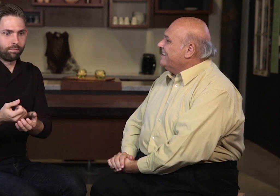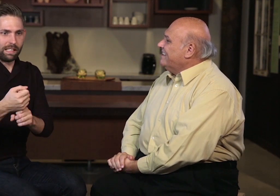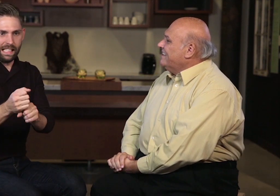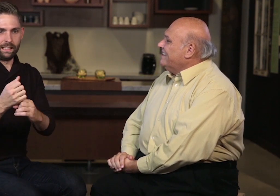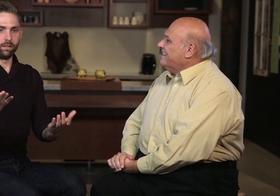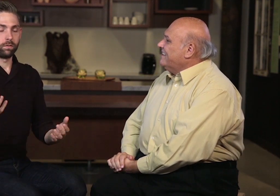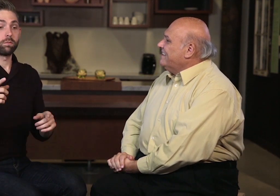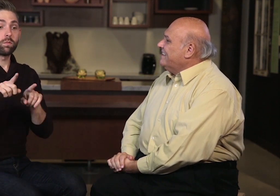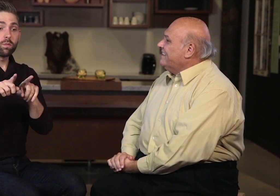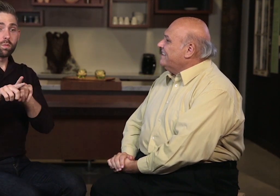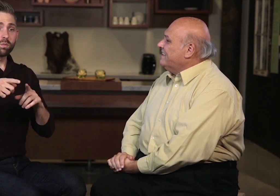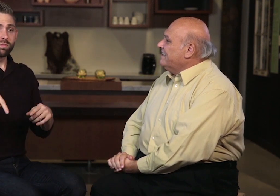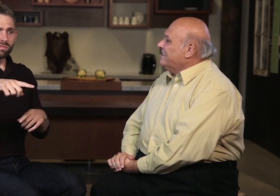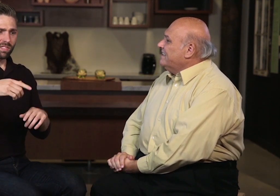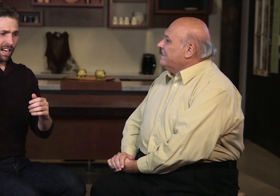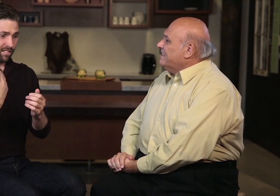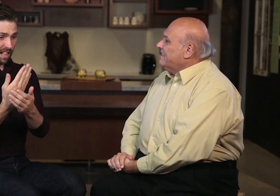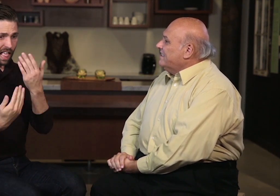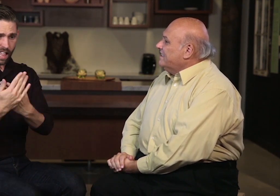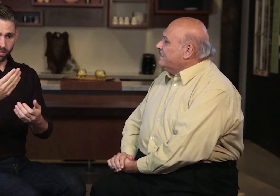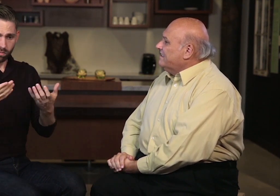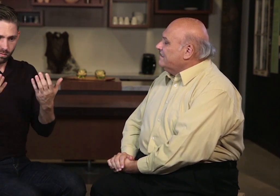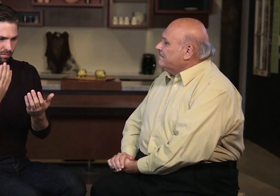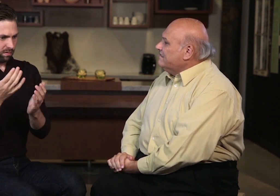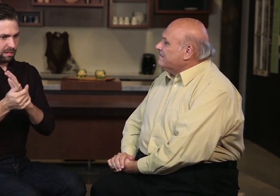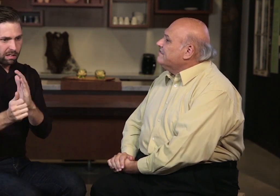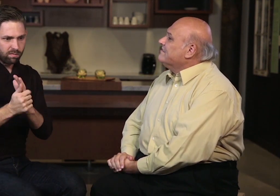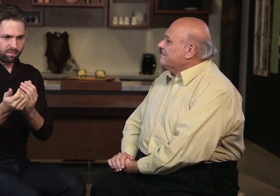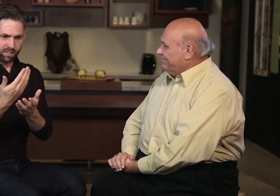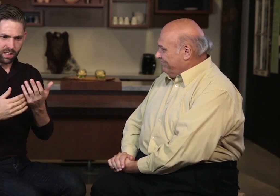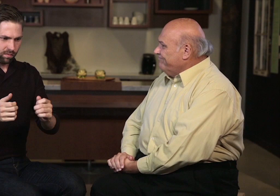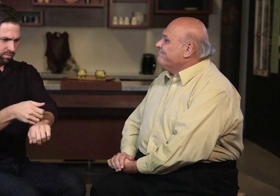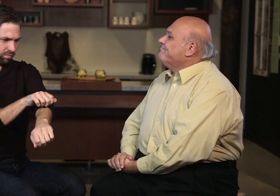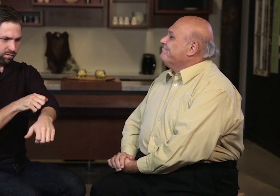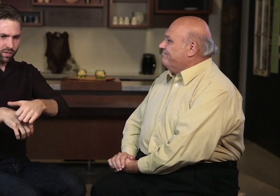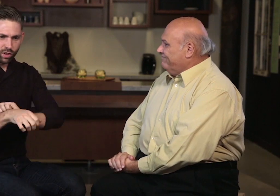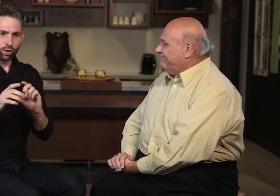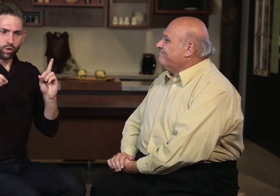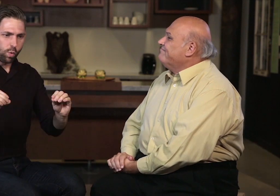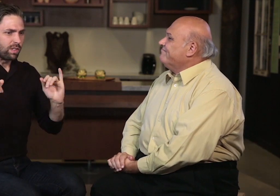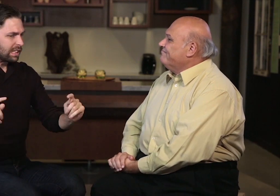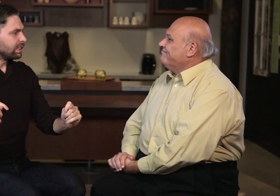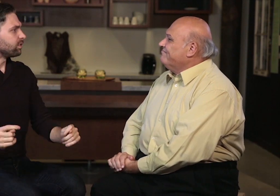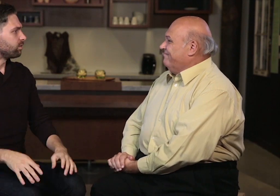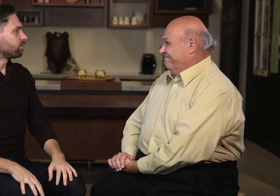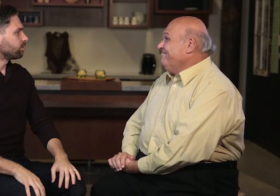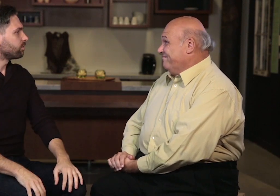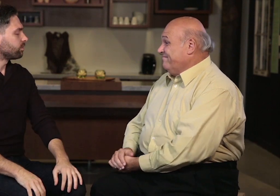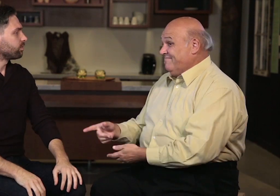money creating their own businesses. Many Deaf people have skills that they could apply in their